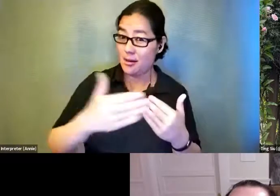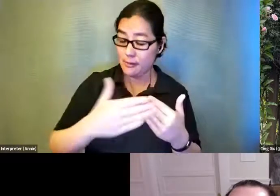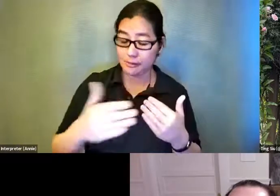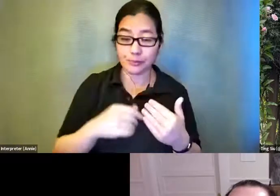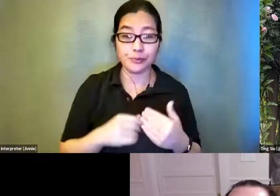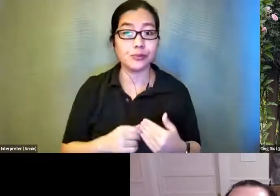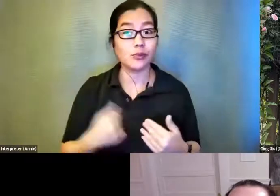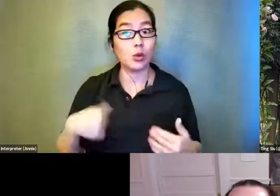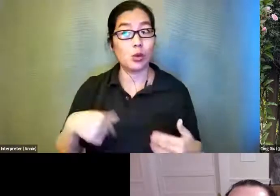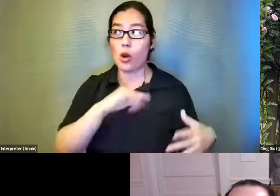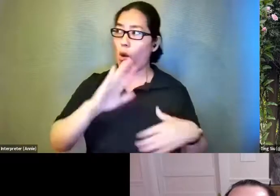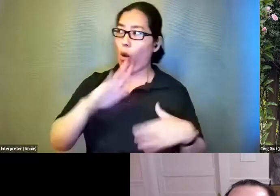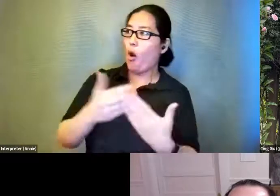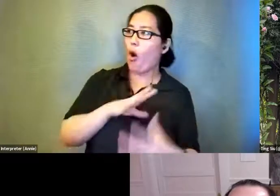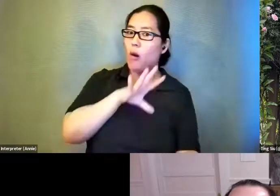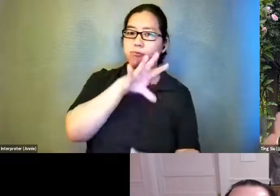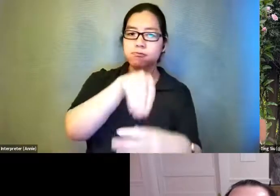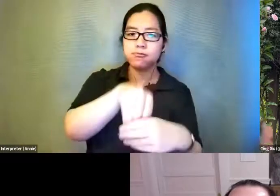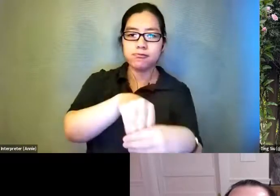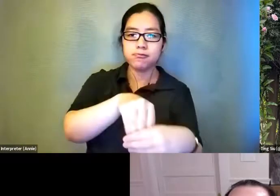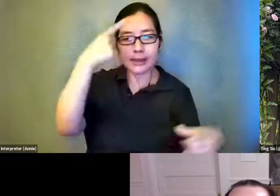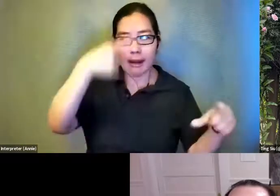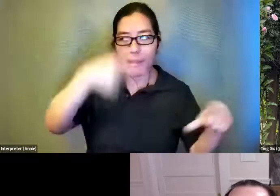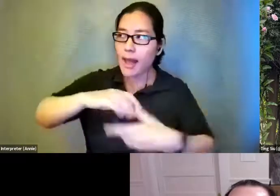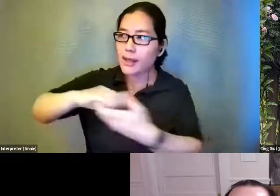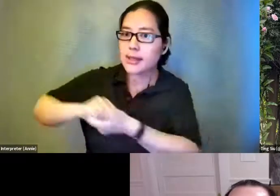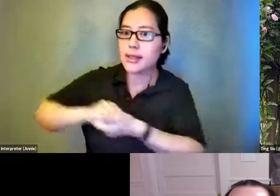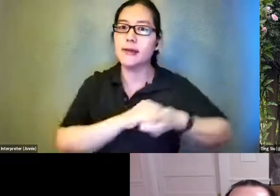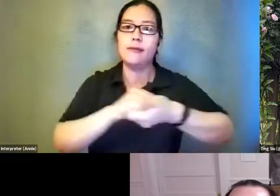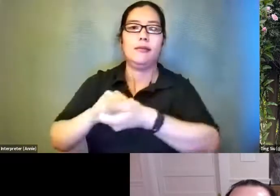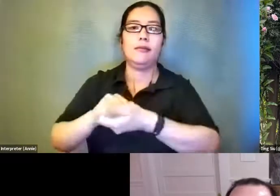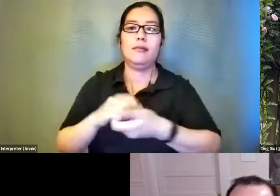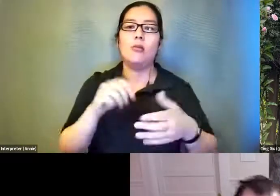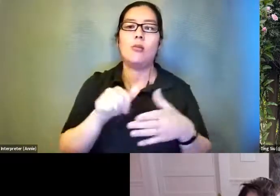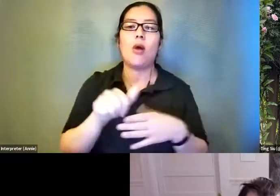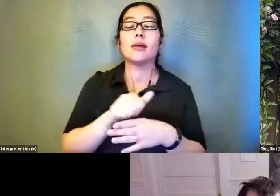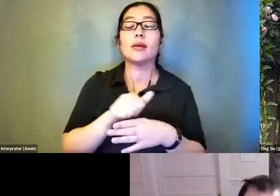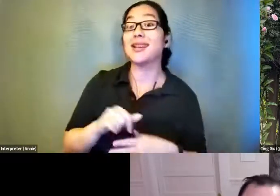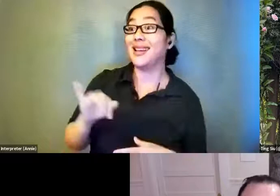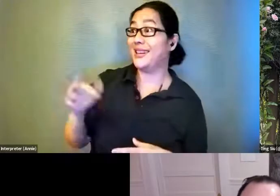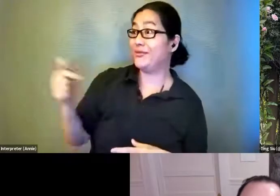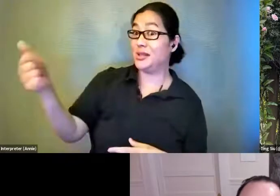this collective practice. If you are a typically sighted participant learning from our